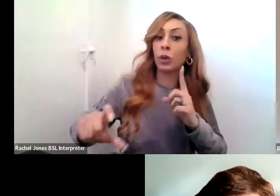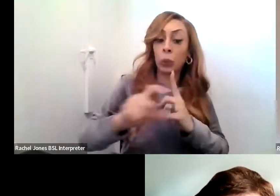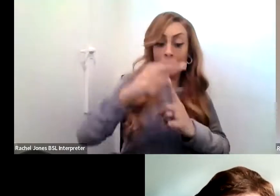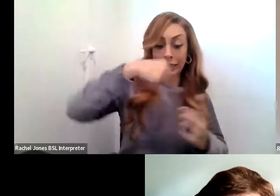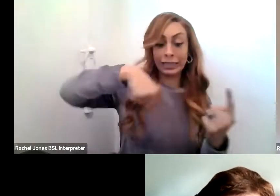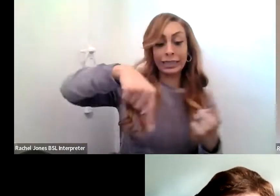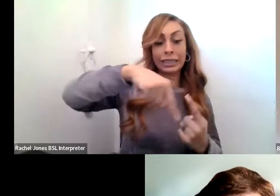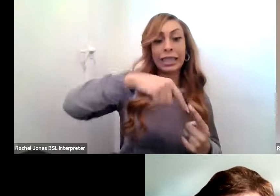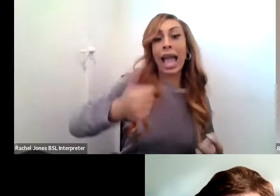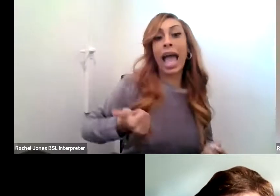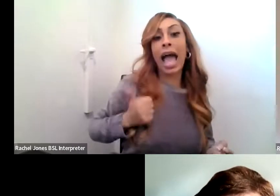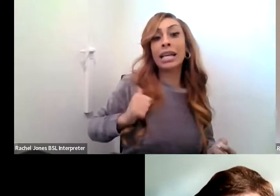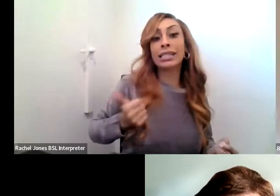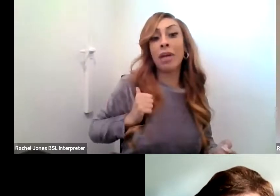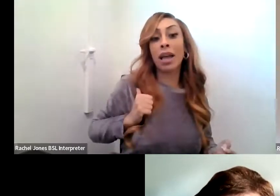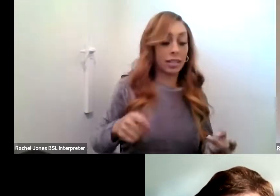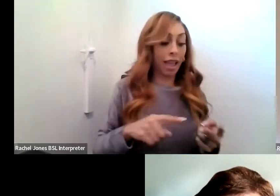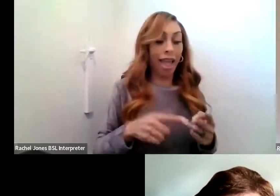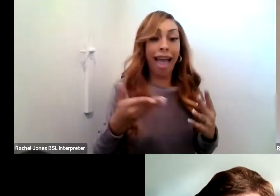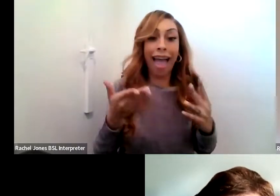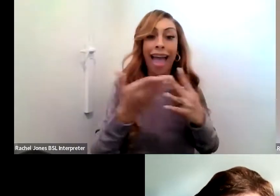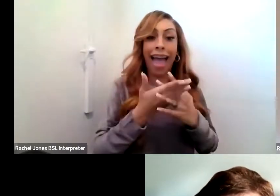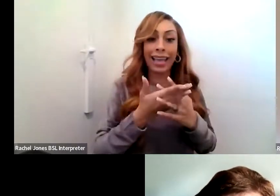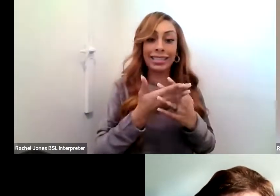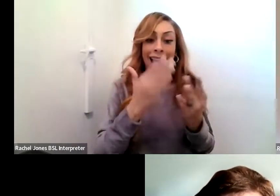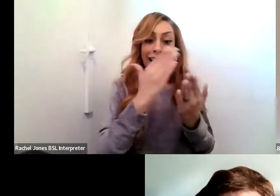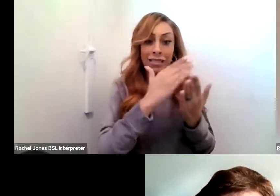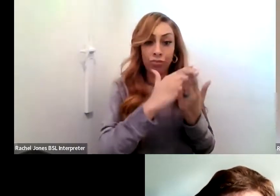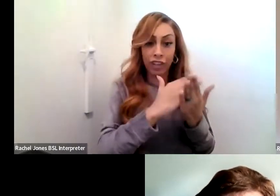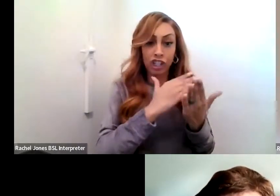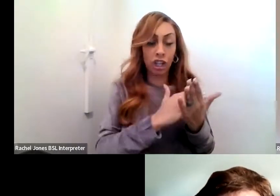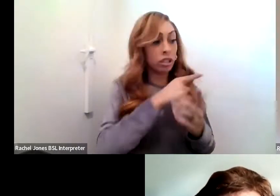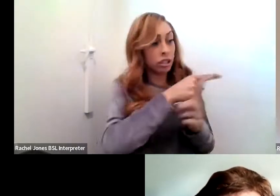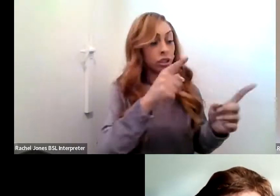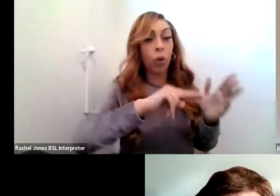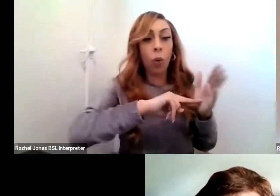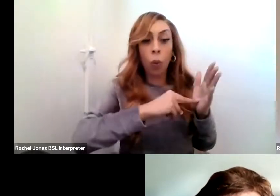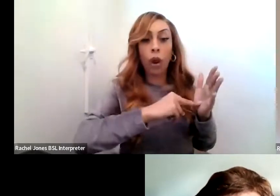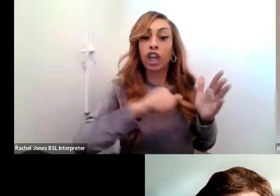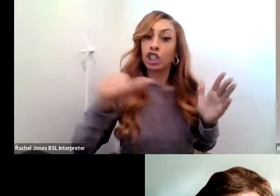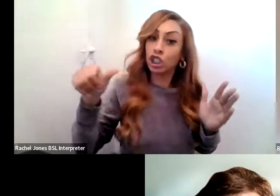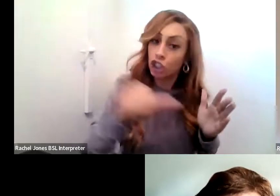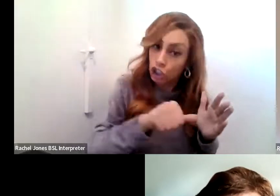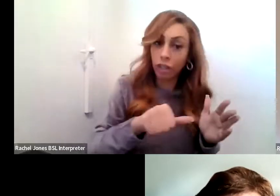around the access provisions that organisations of various sizes should be putting in place,